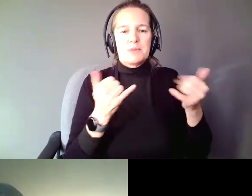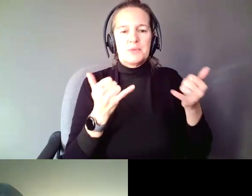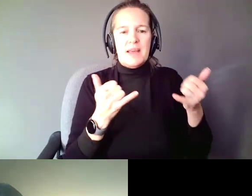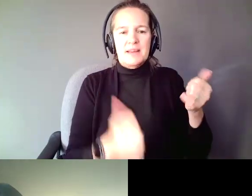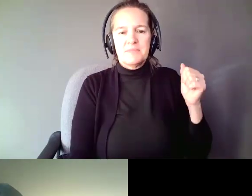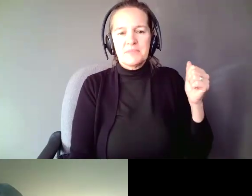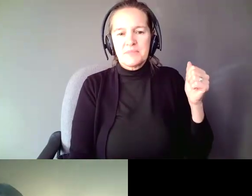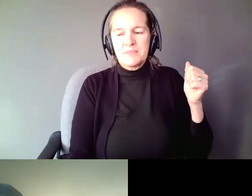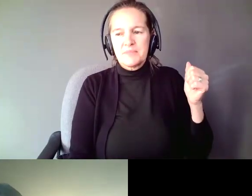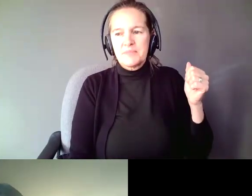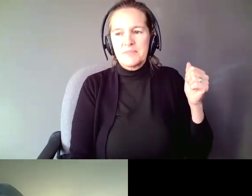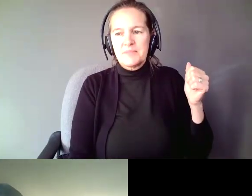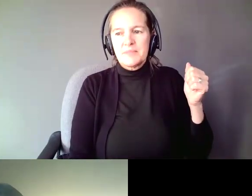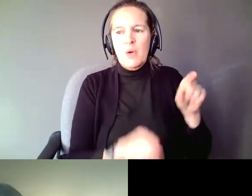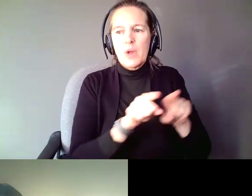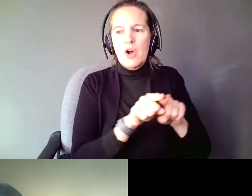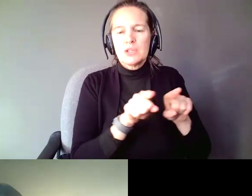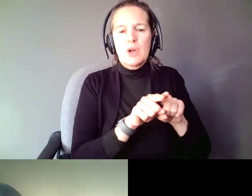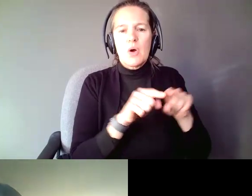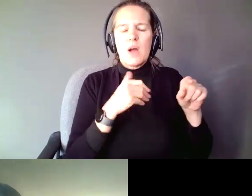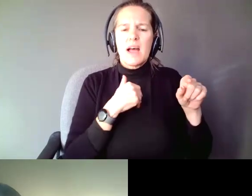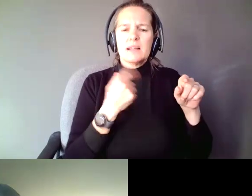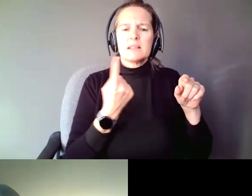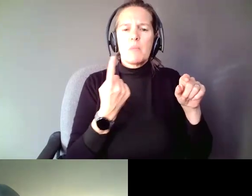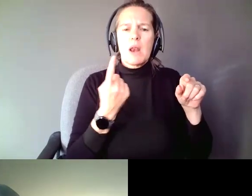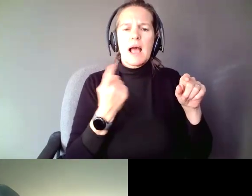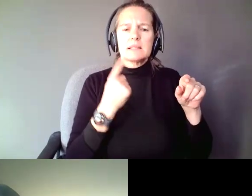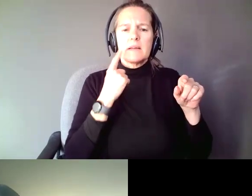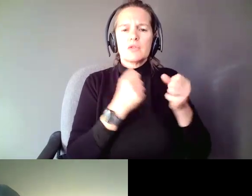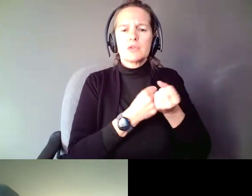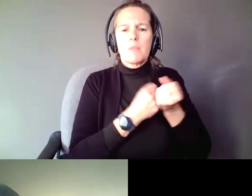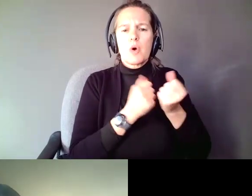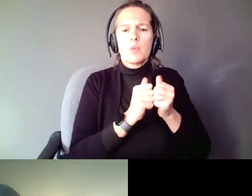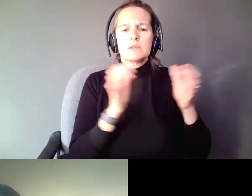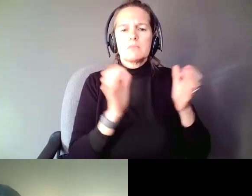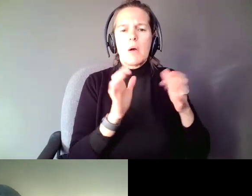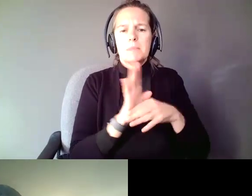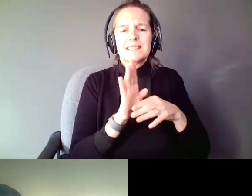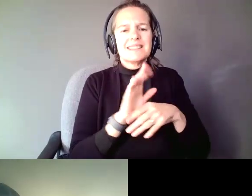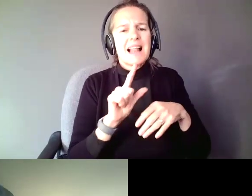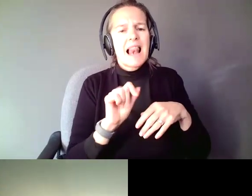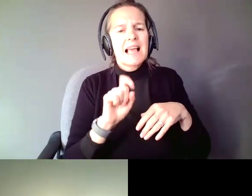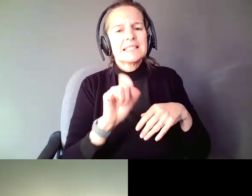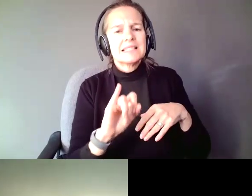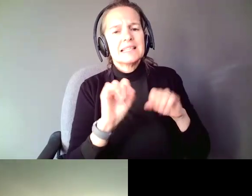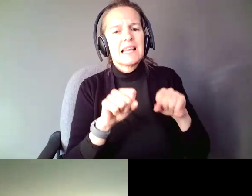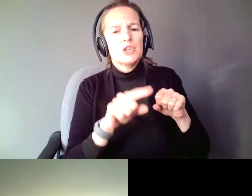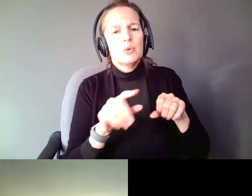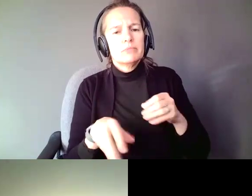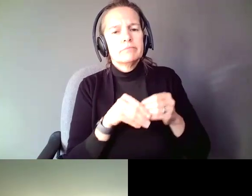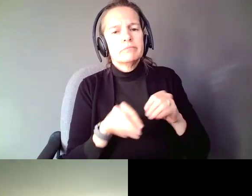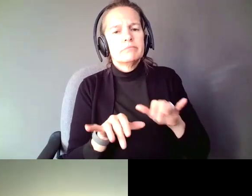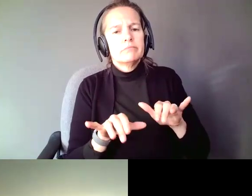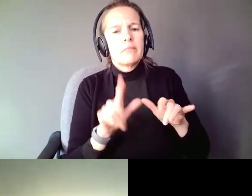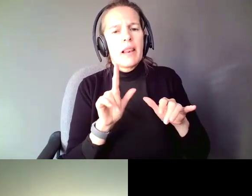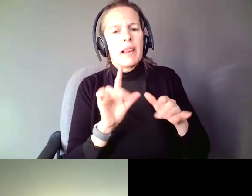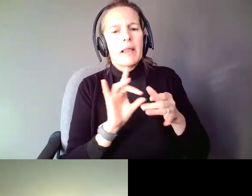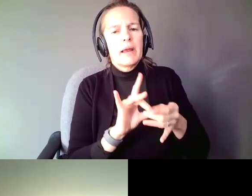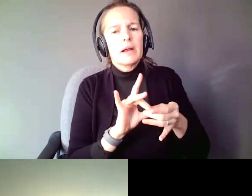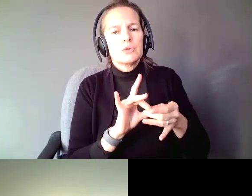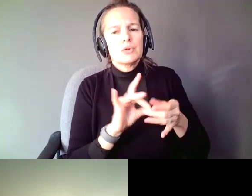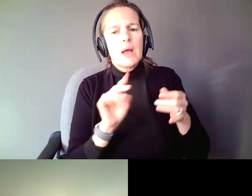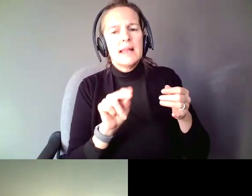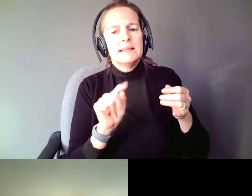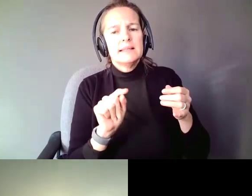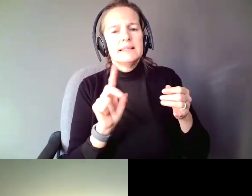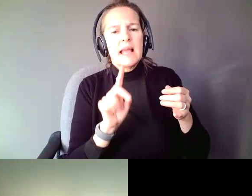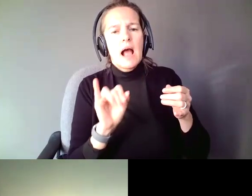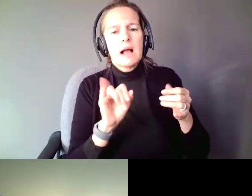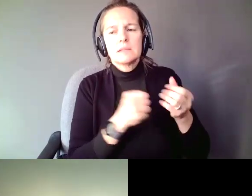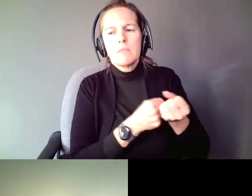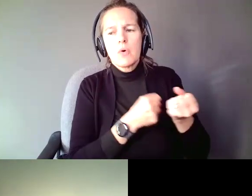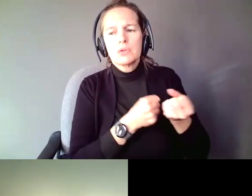We also did have someone asking for support from small business. Lexi, can you put our link to the NDI supports,